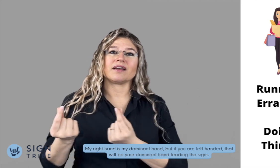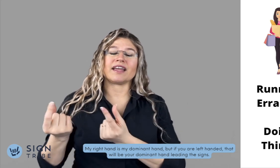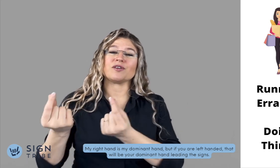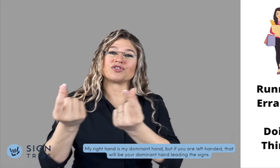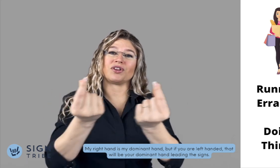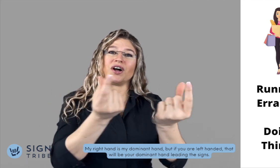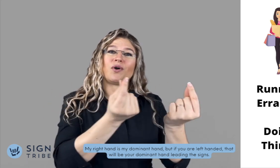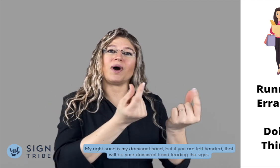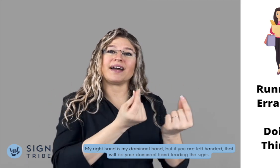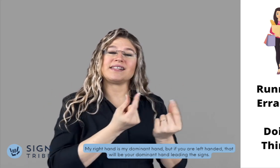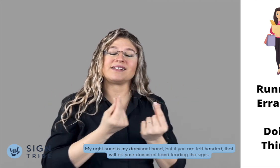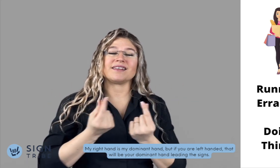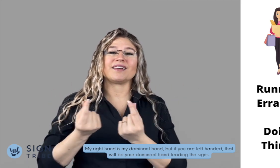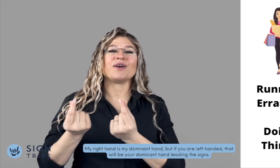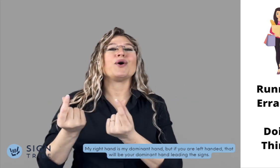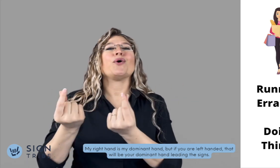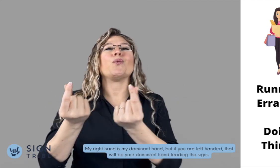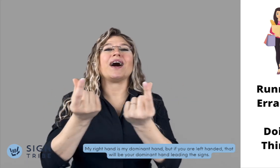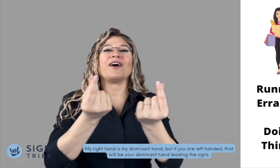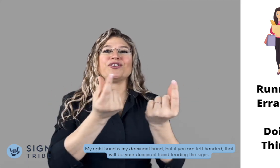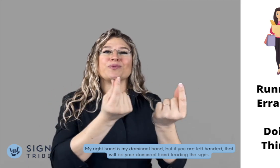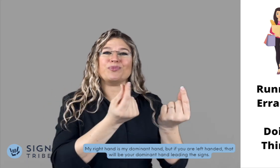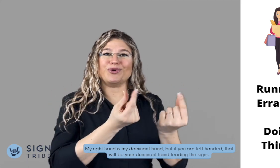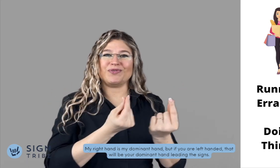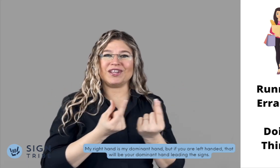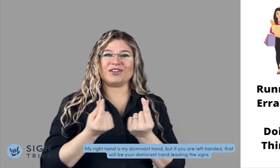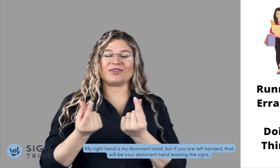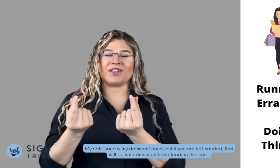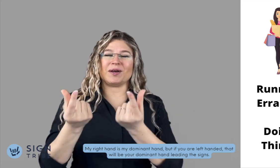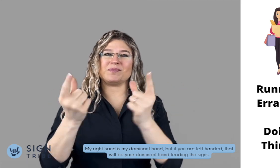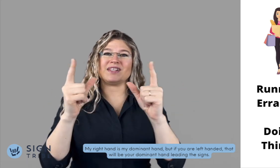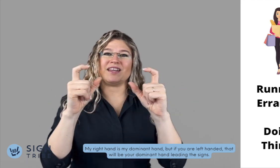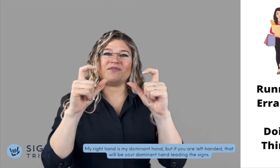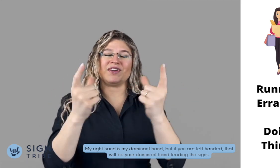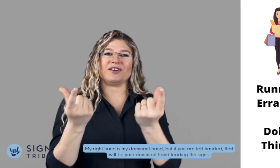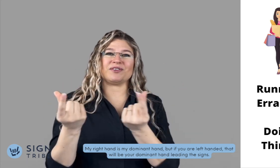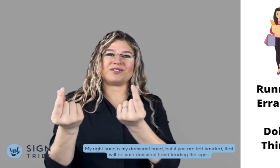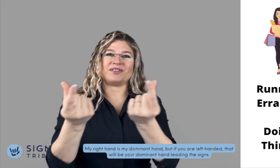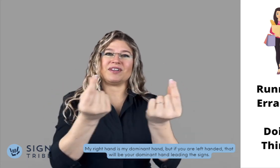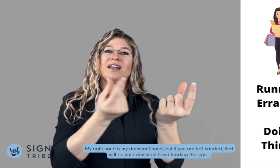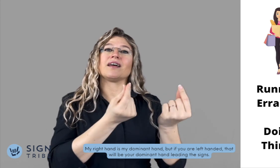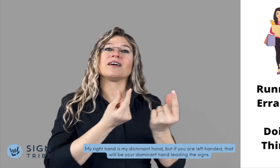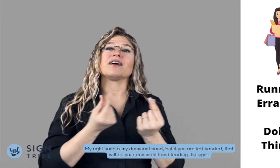counterclockwise while you're moving your thumbs and fingers.